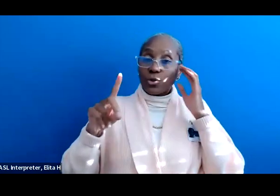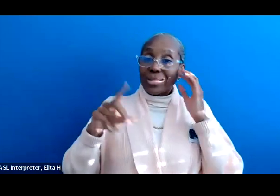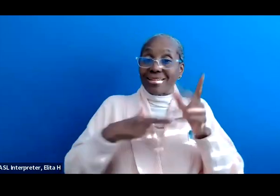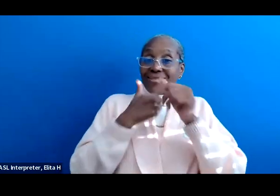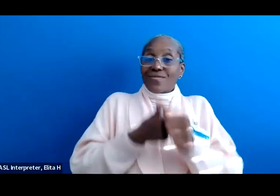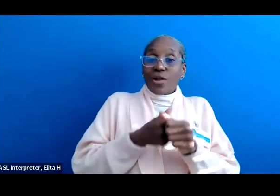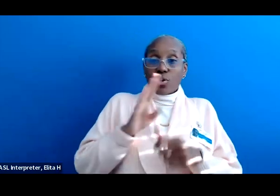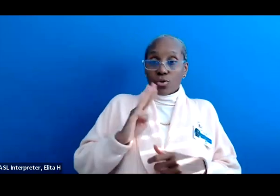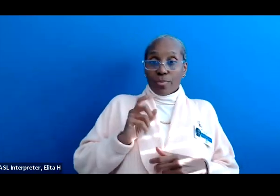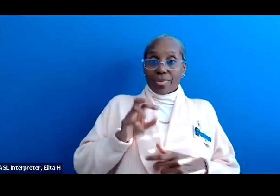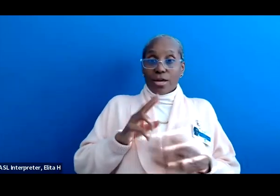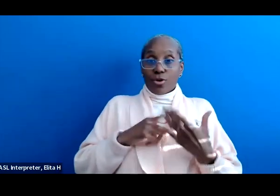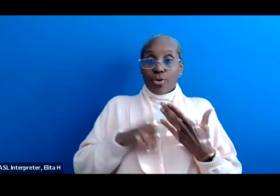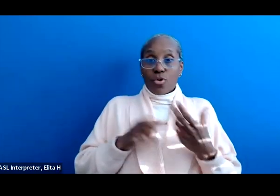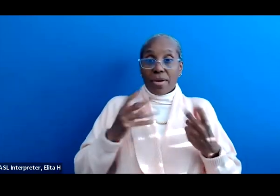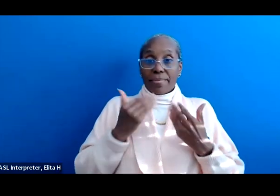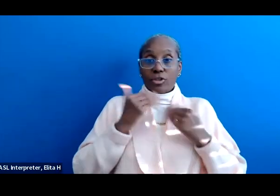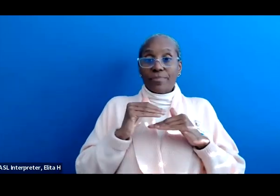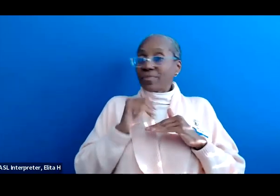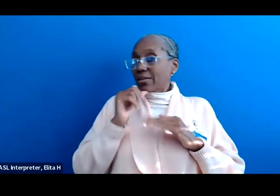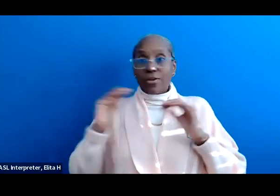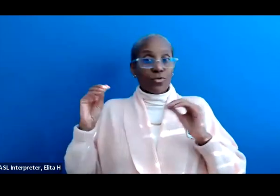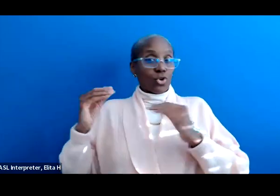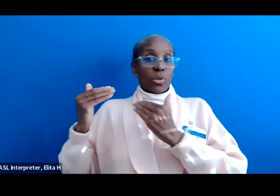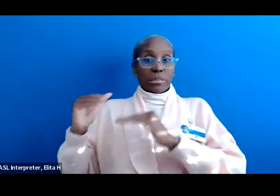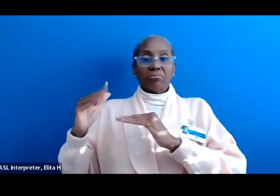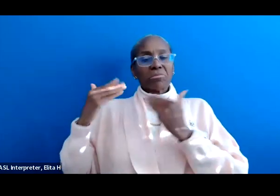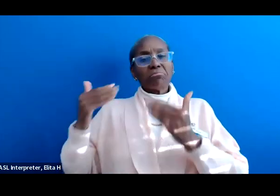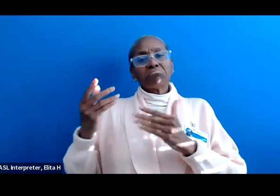program and how much you can have. If you don't have any restraints, you can do a little more fluid.